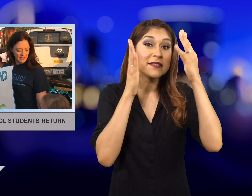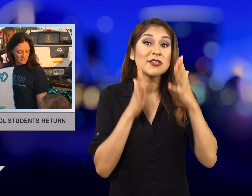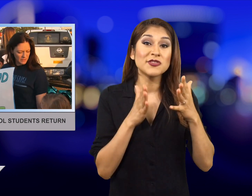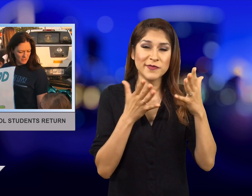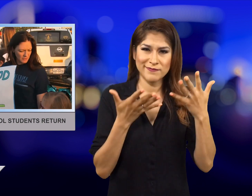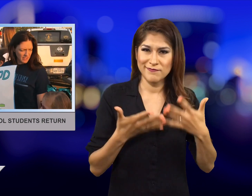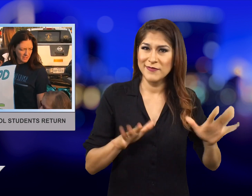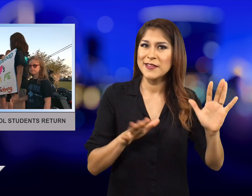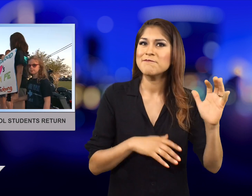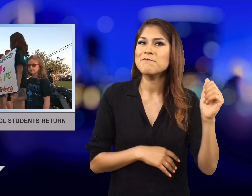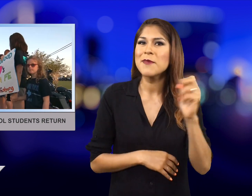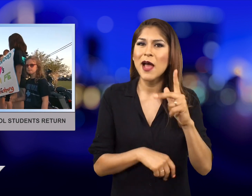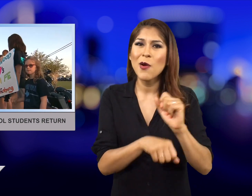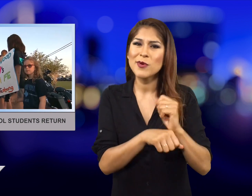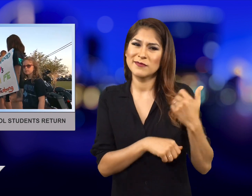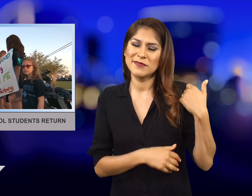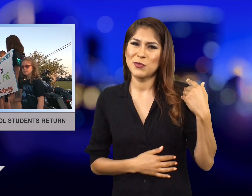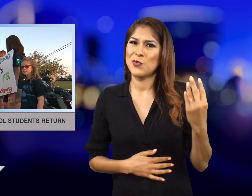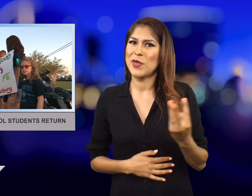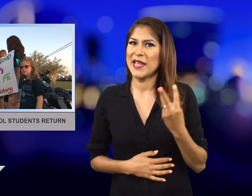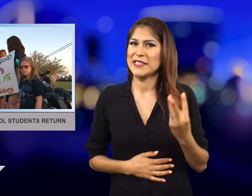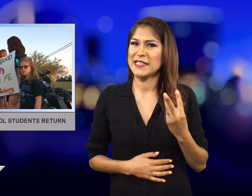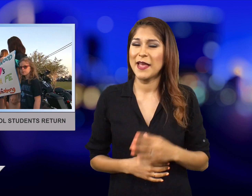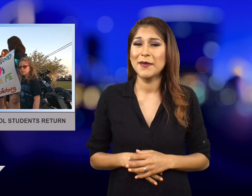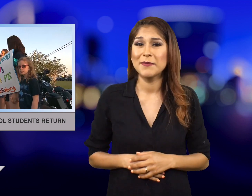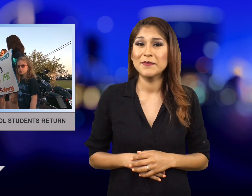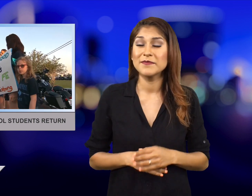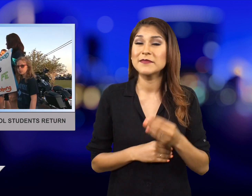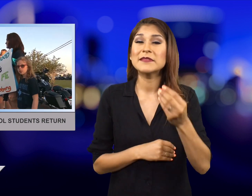Teachers returned to work last Wednesday.